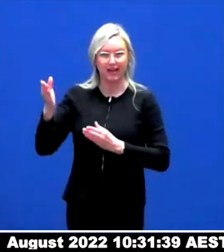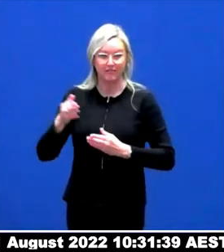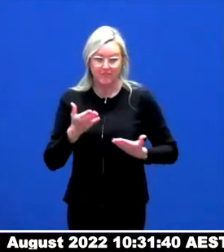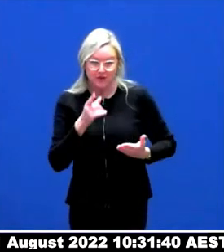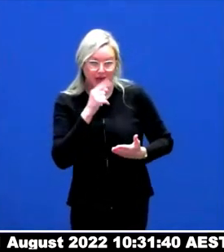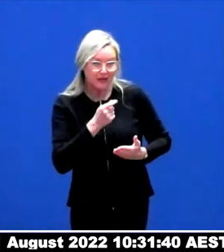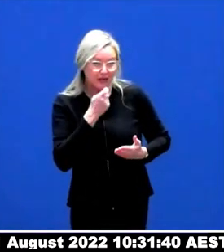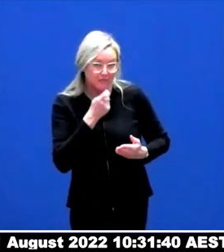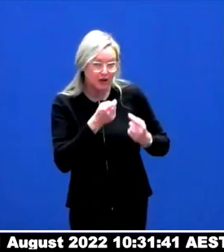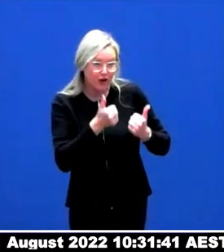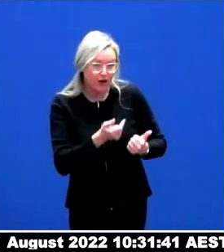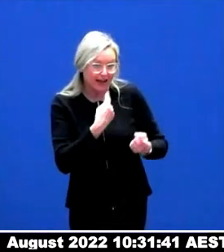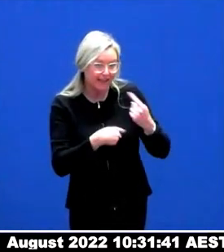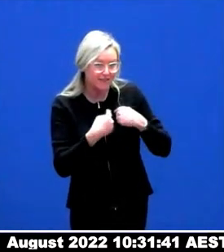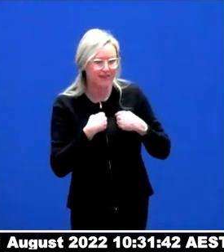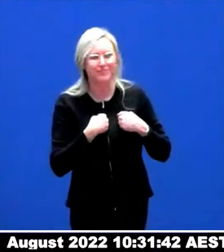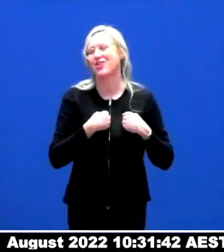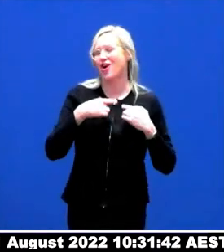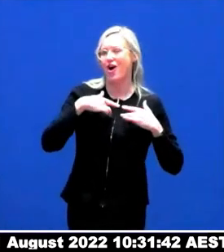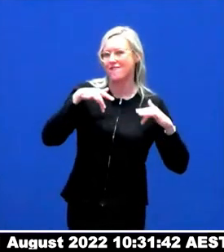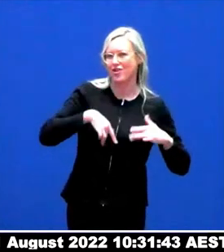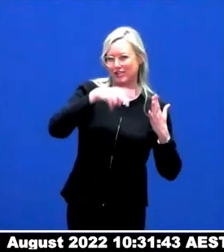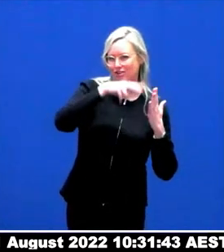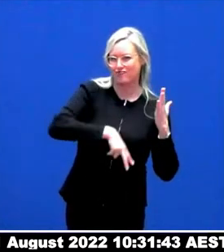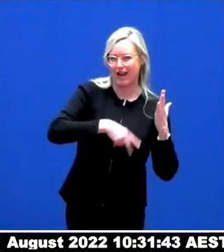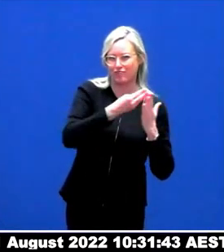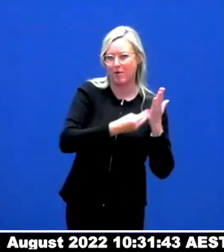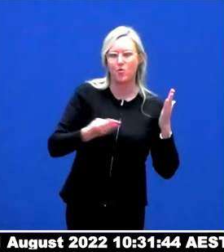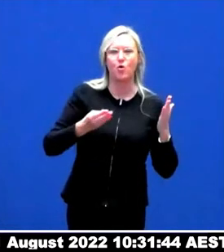I have not seen the report and it goes directly to the Treasurer today